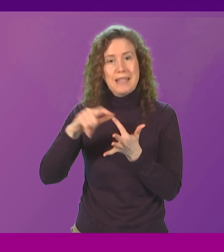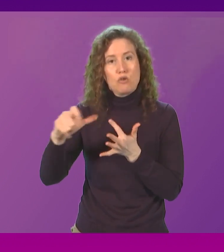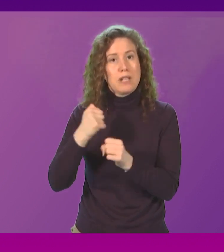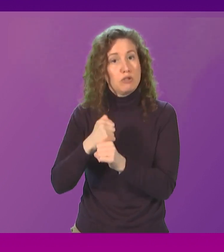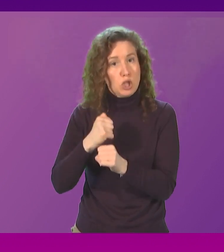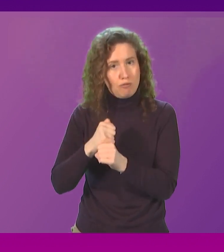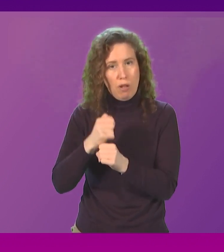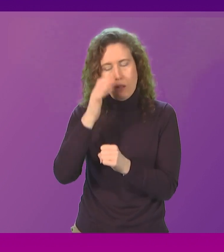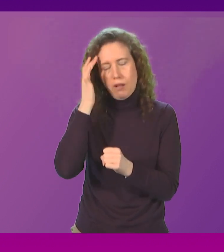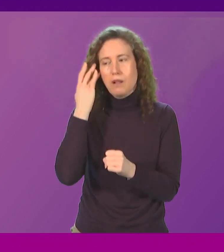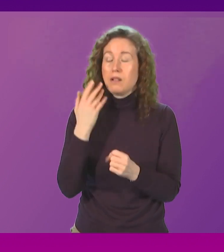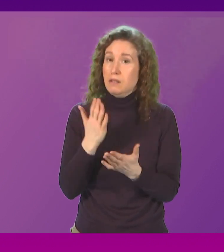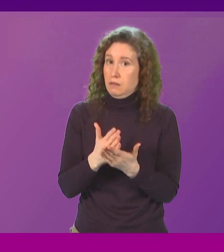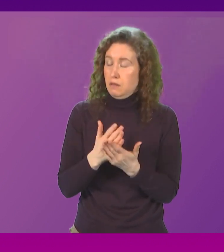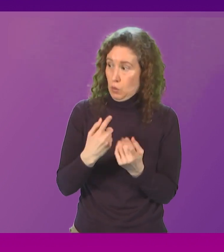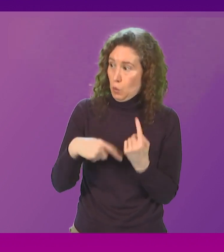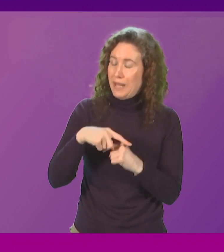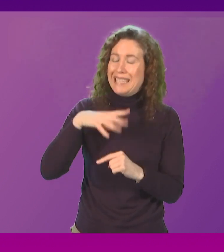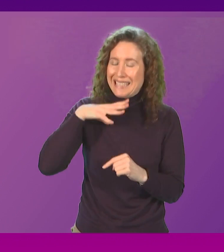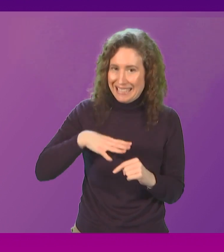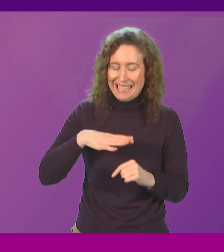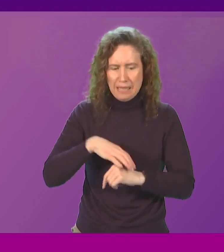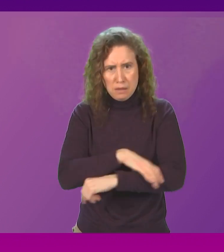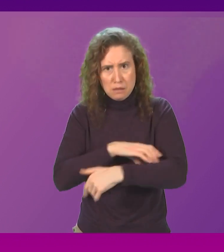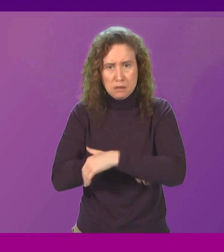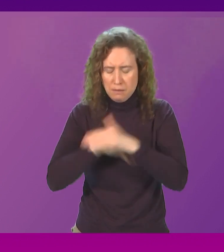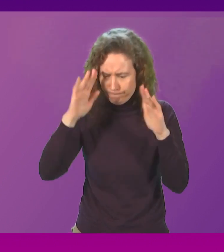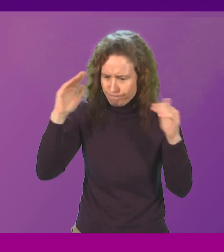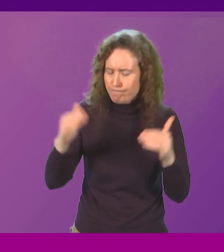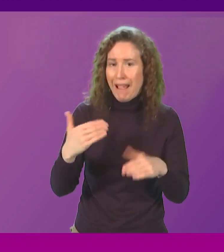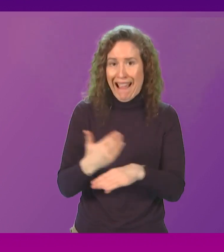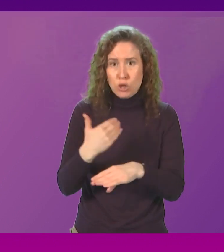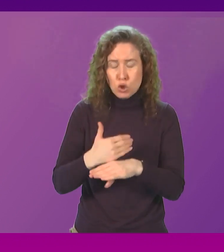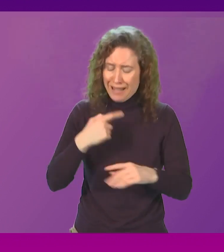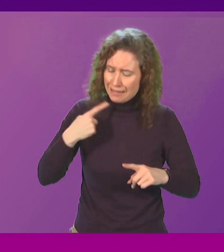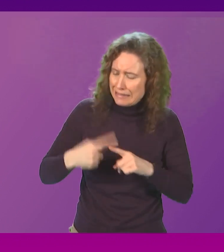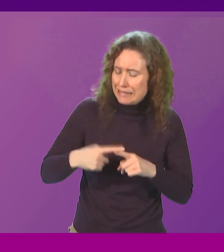There is no doubt that we need concerted and accelerated action on all fronts.